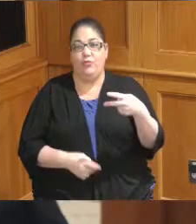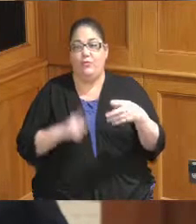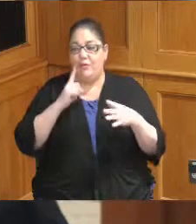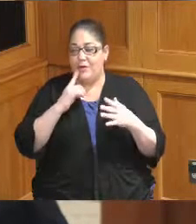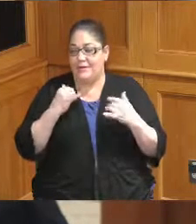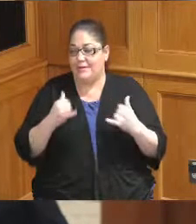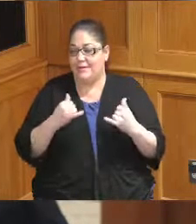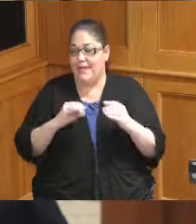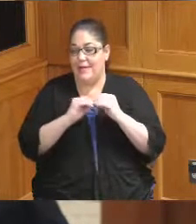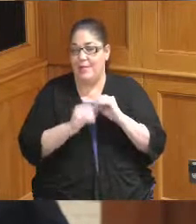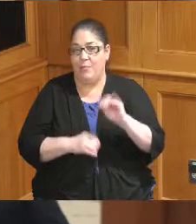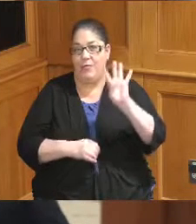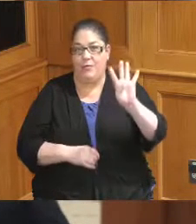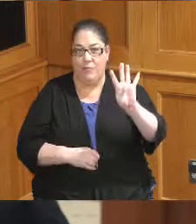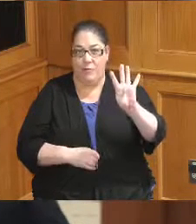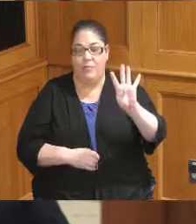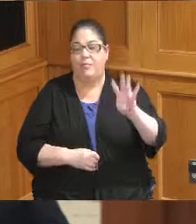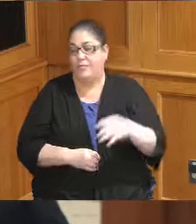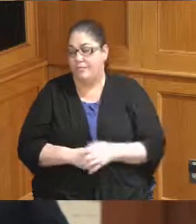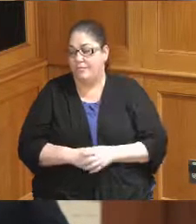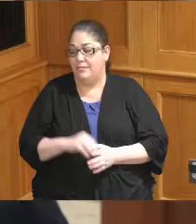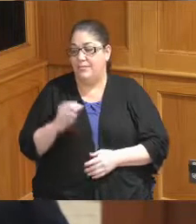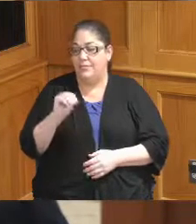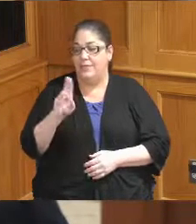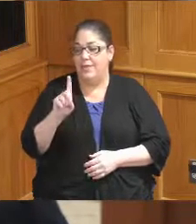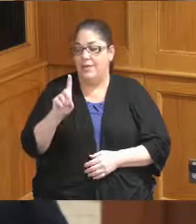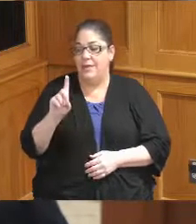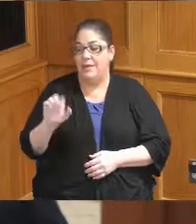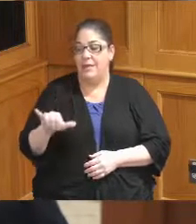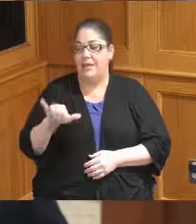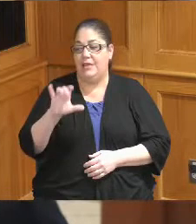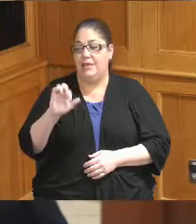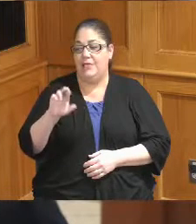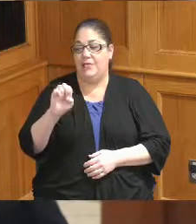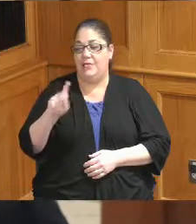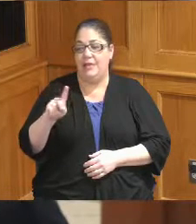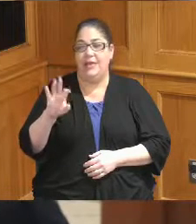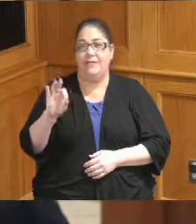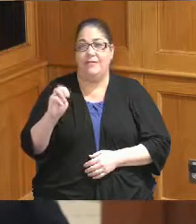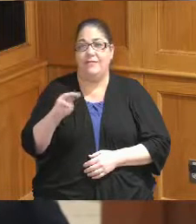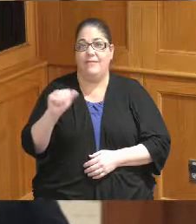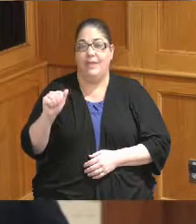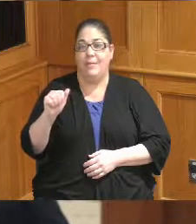item number four is Muddy Creek FEMA property acquisition and flood plain reconfiguration